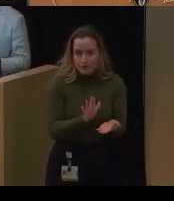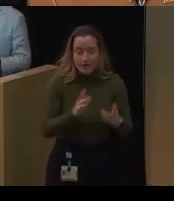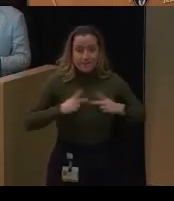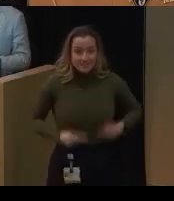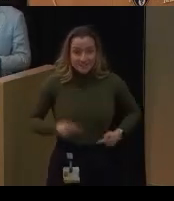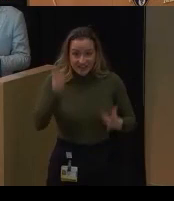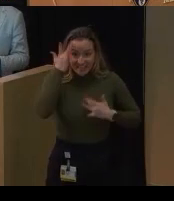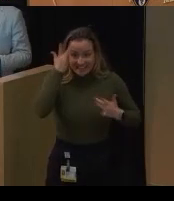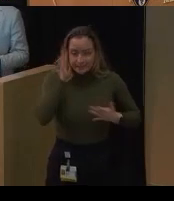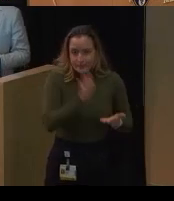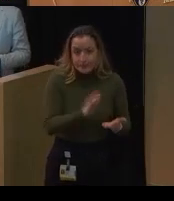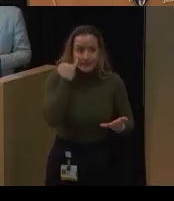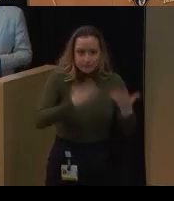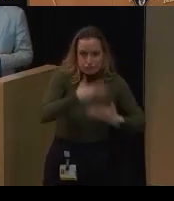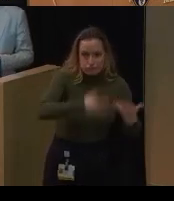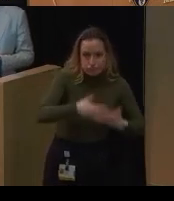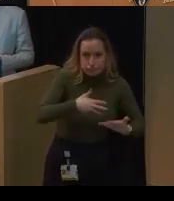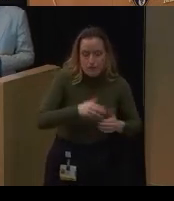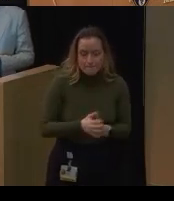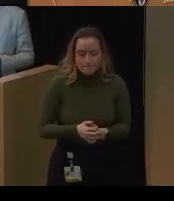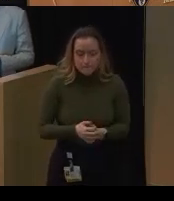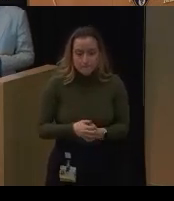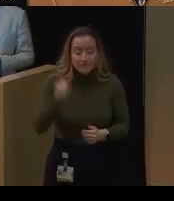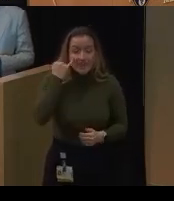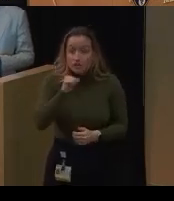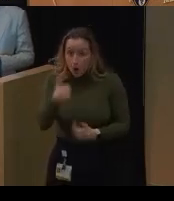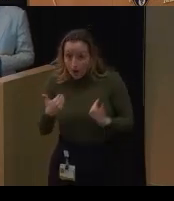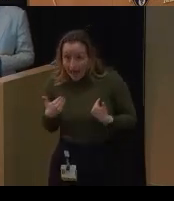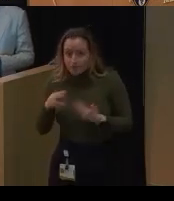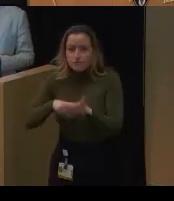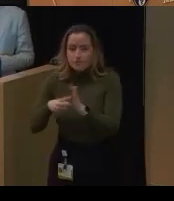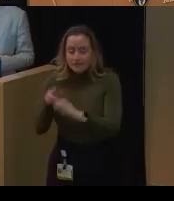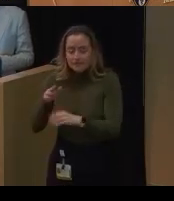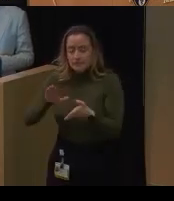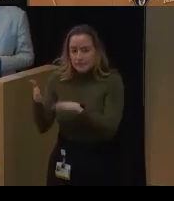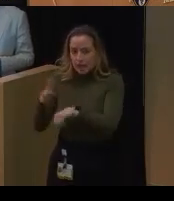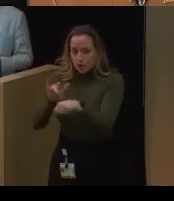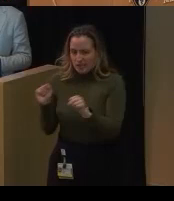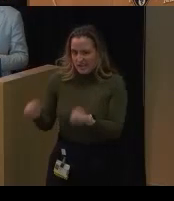illness and the earlier we die now I'd argue that these associations are especially important